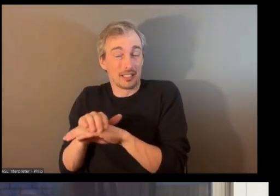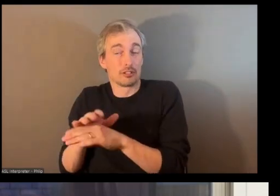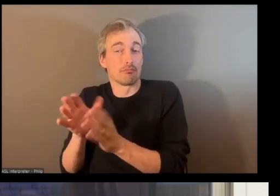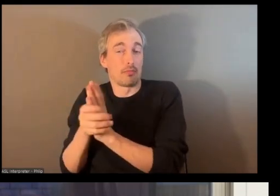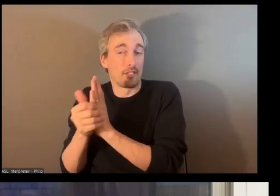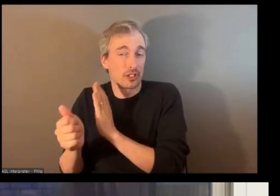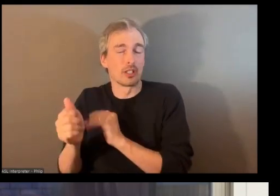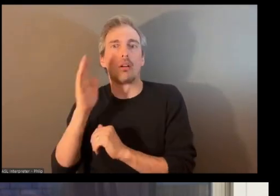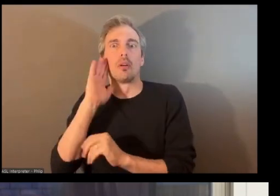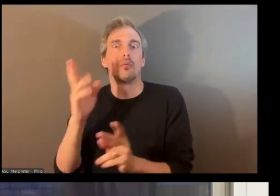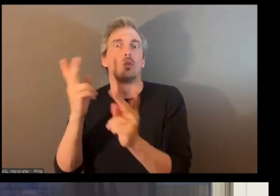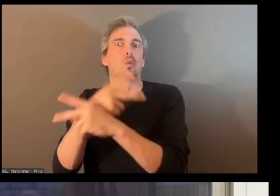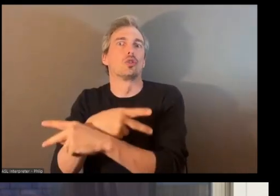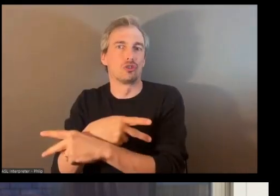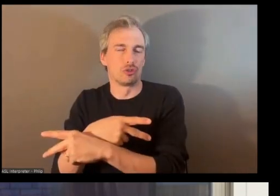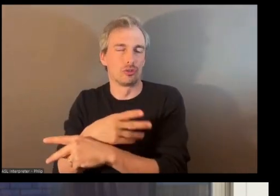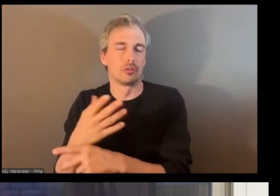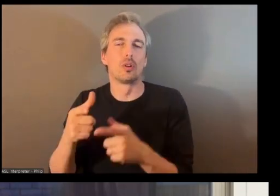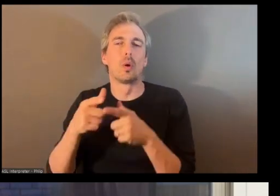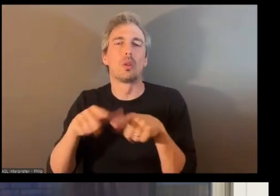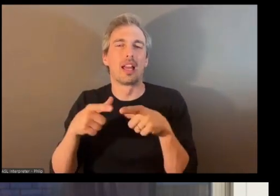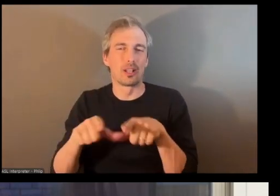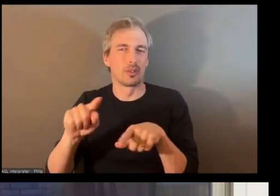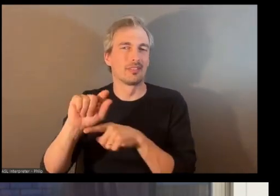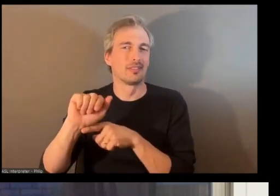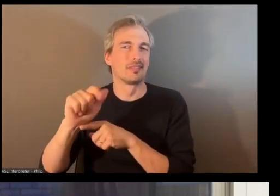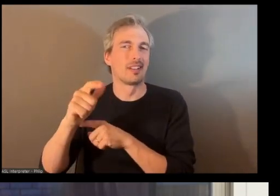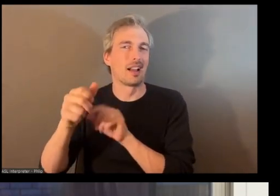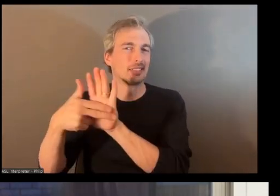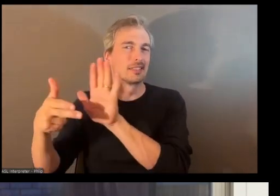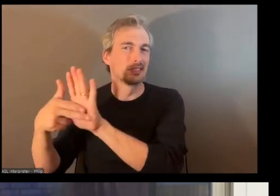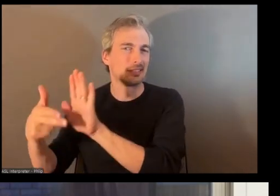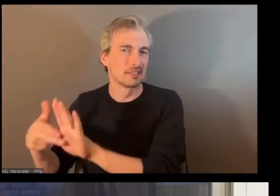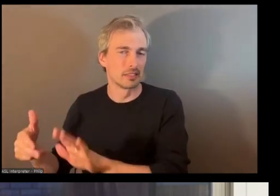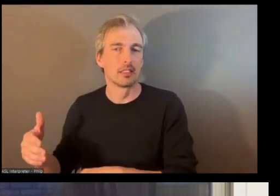And also... We need enough time to translate the content as needed.